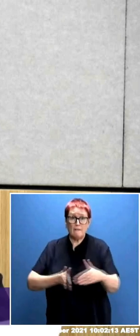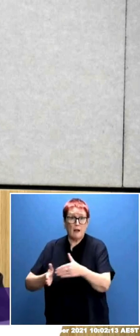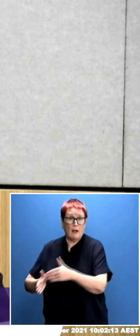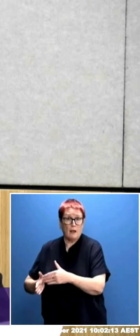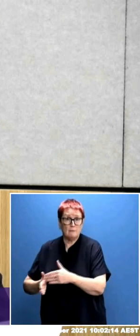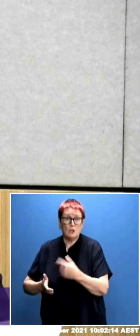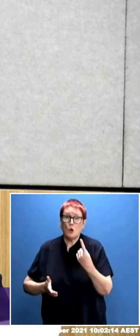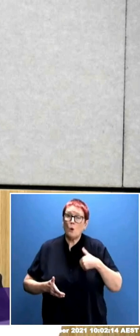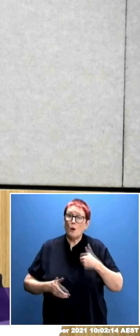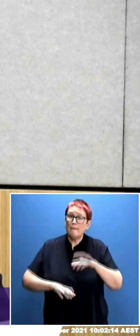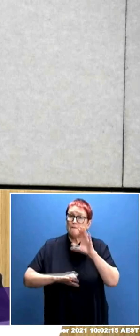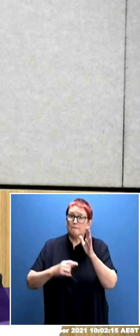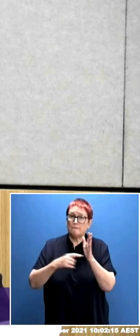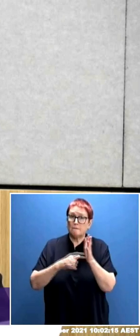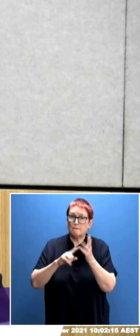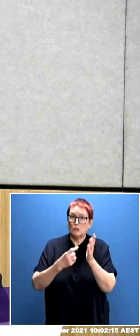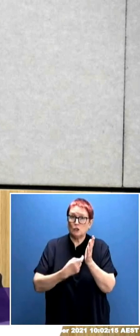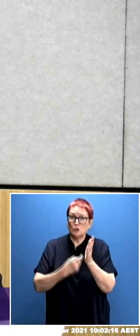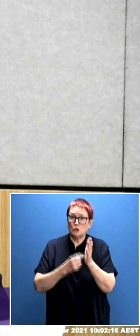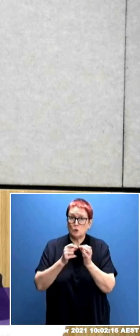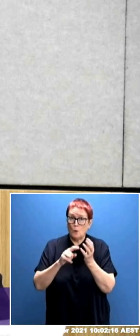as the home of both the Turrbal and Jagera nations.